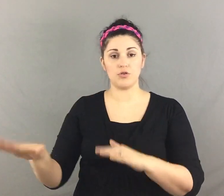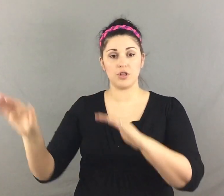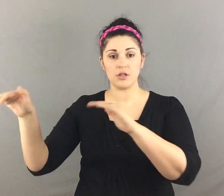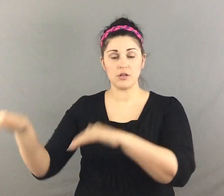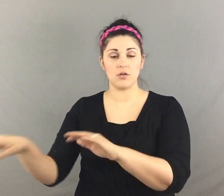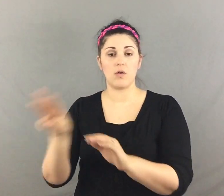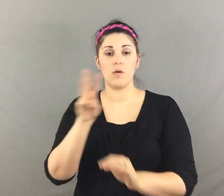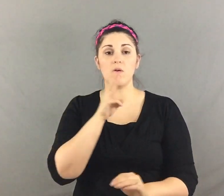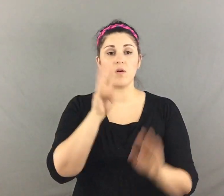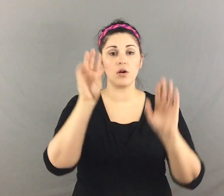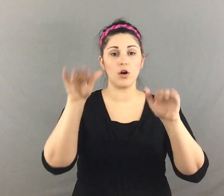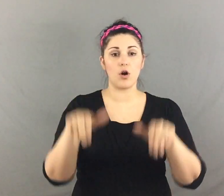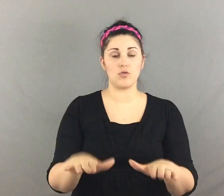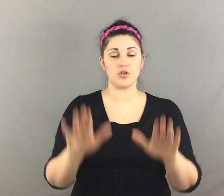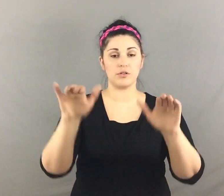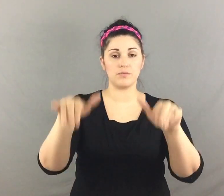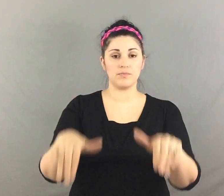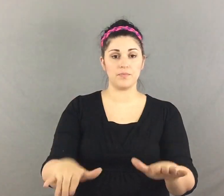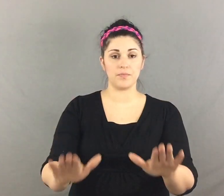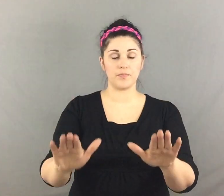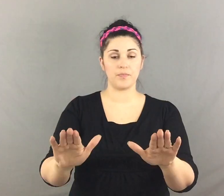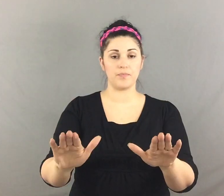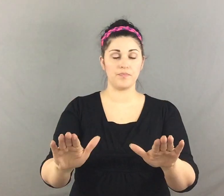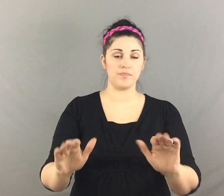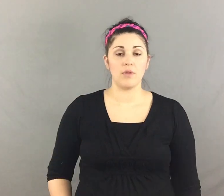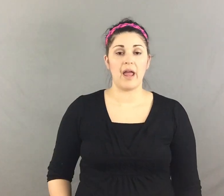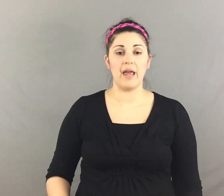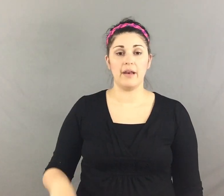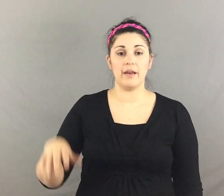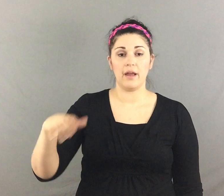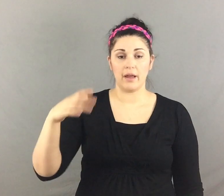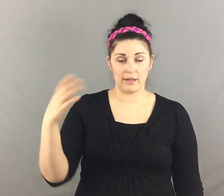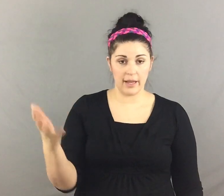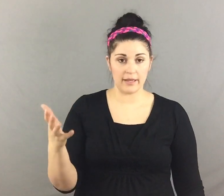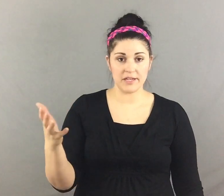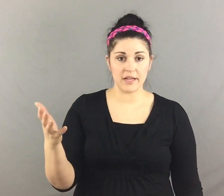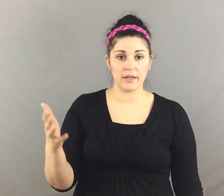ocean or ocean and Atlantic.